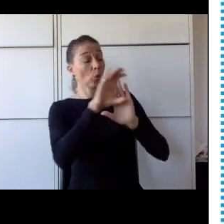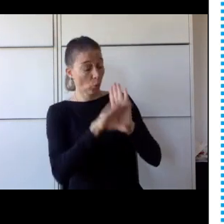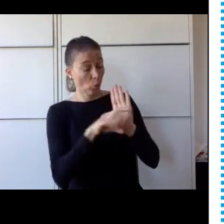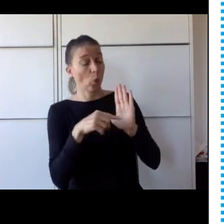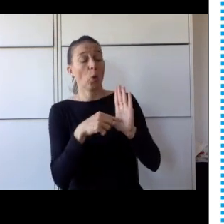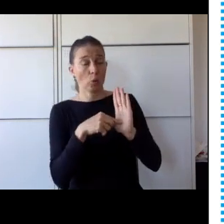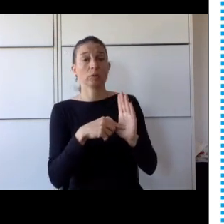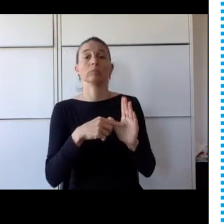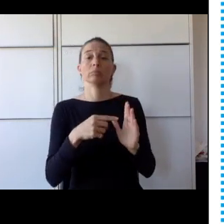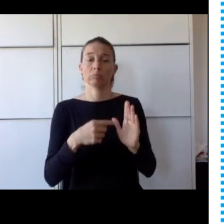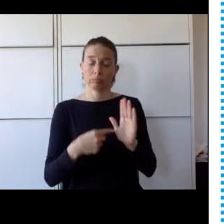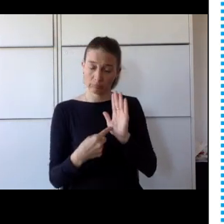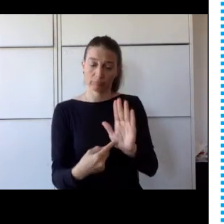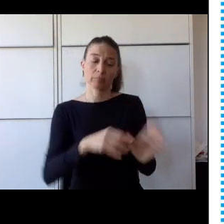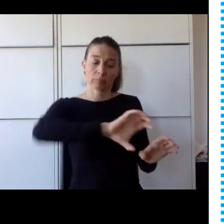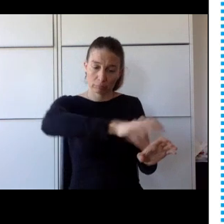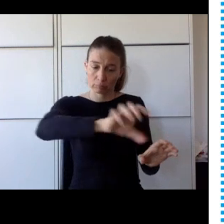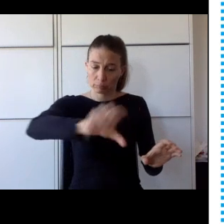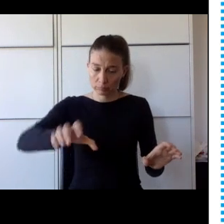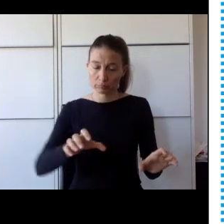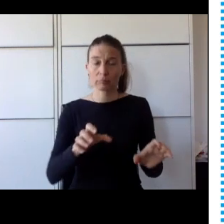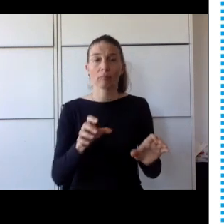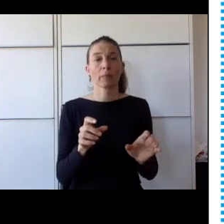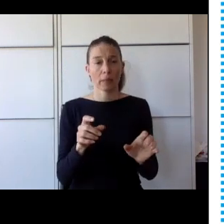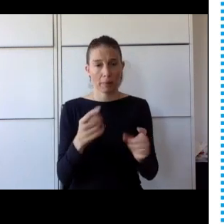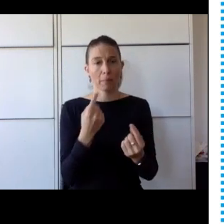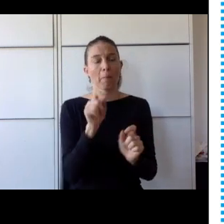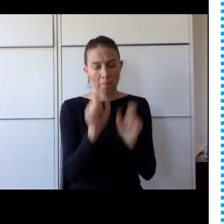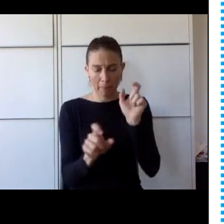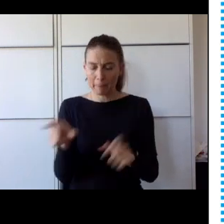that affordability measures are put in place at a national level.